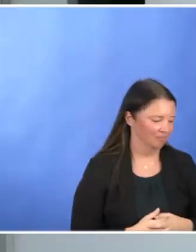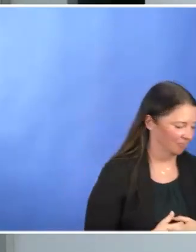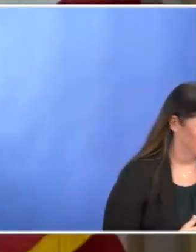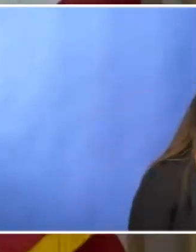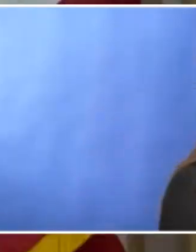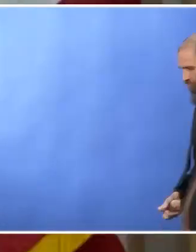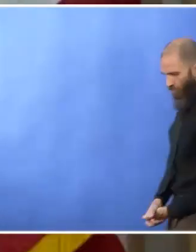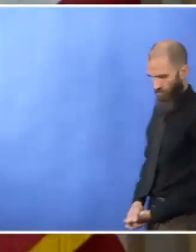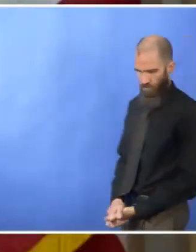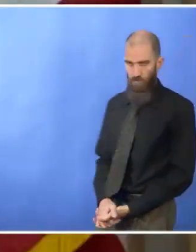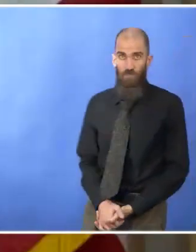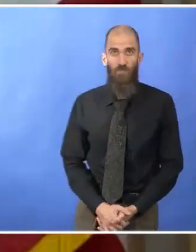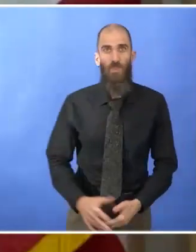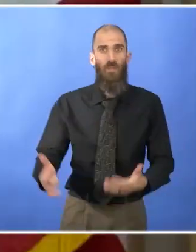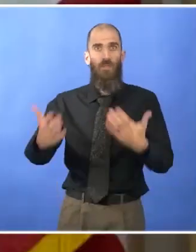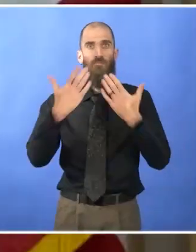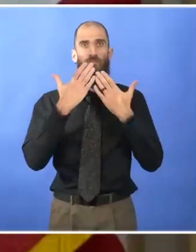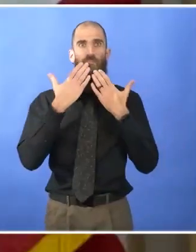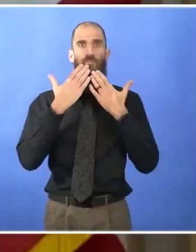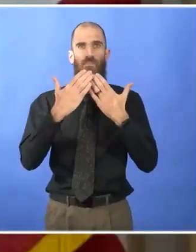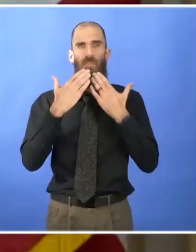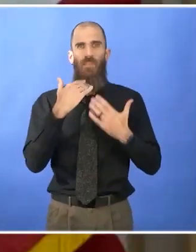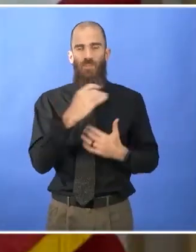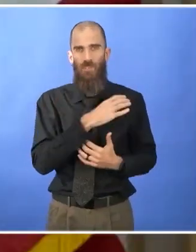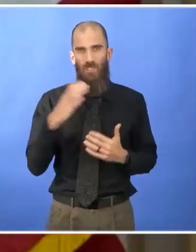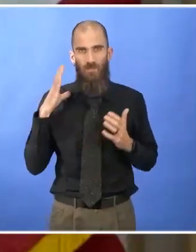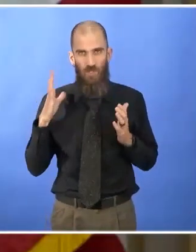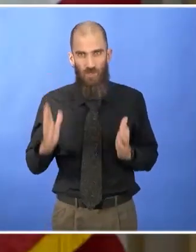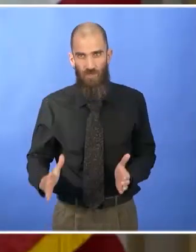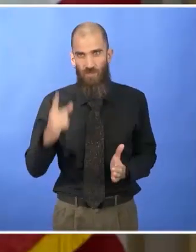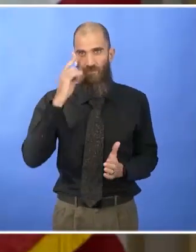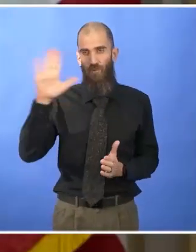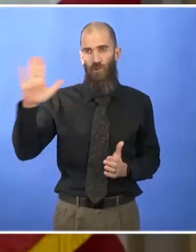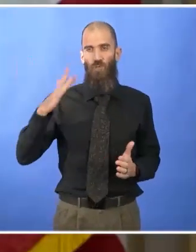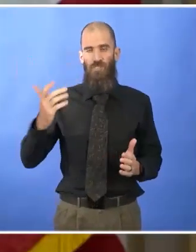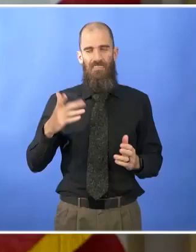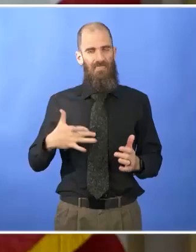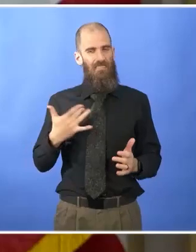TODAY, WE TAKE THE NEXT STEP IN OUR SPACE INNOVATION AGENDA.